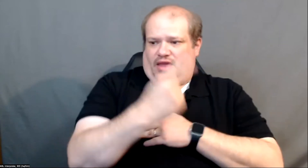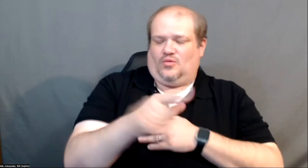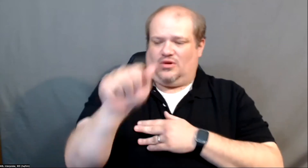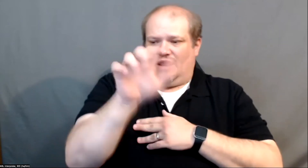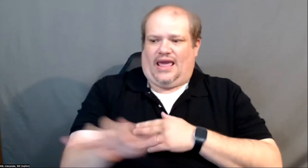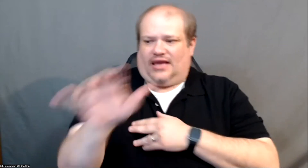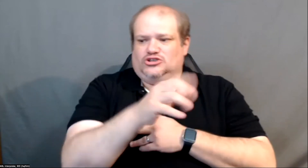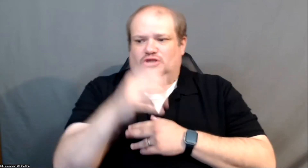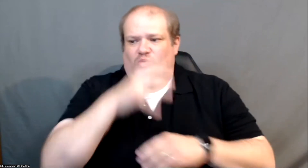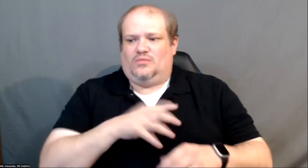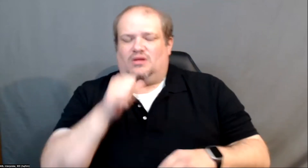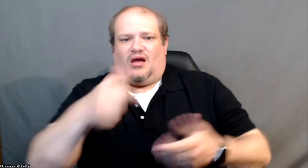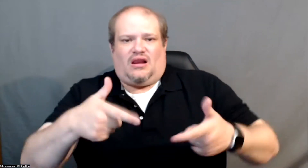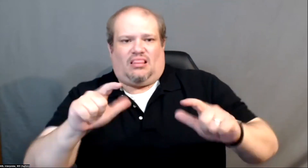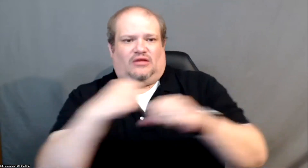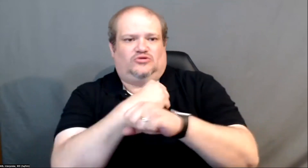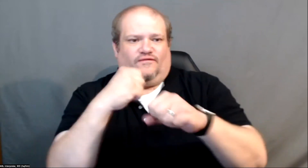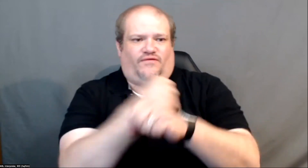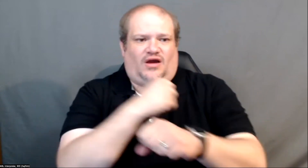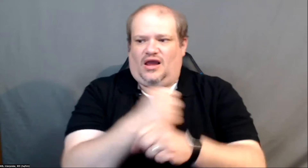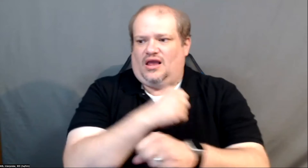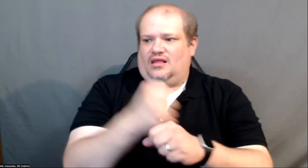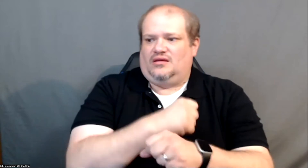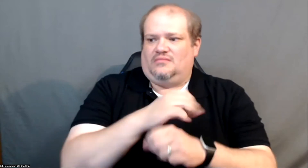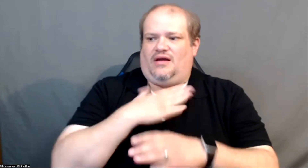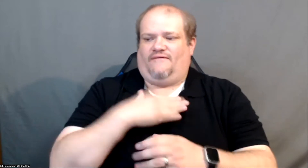I wasn't allowed a fight. Taped up my fists just to punch the air